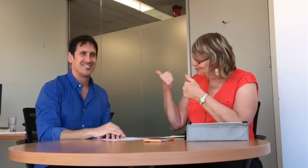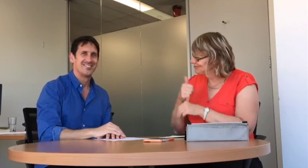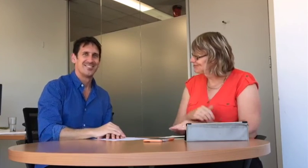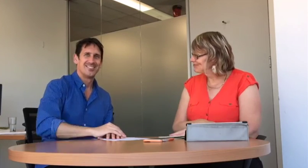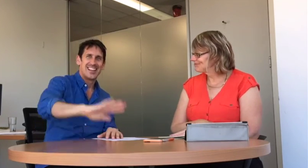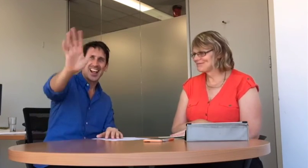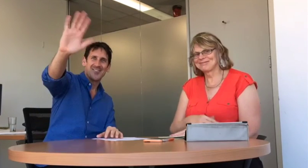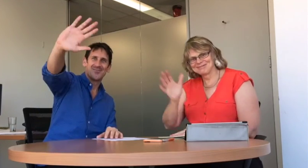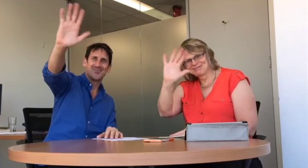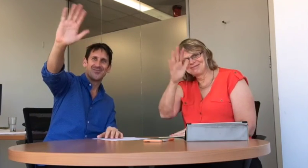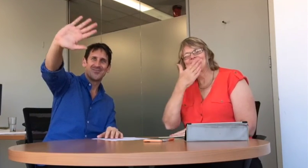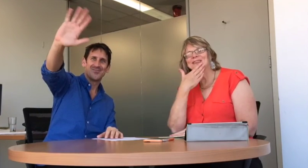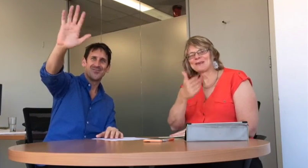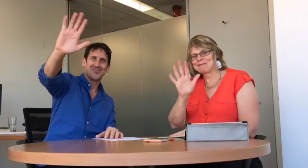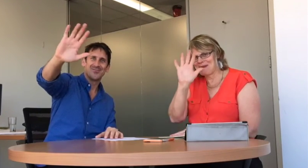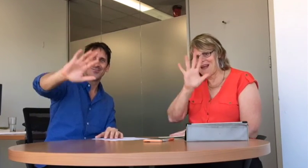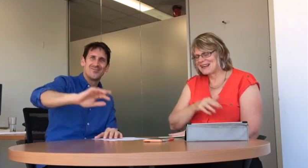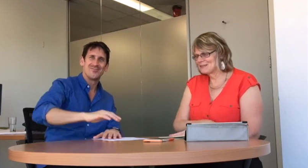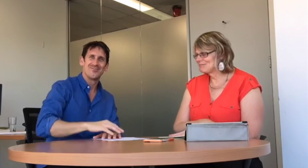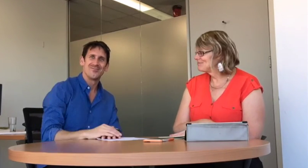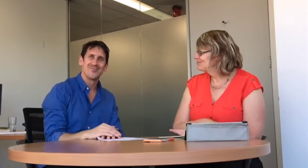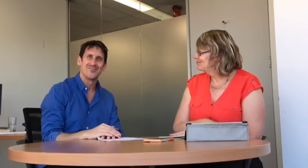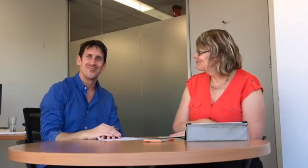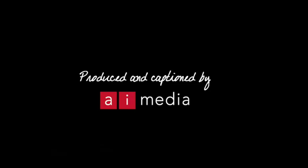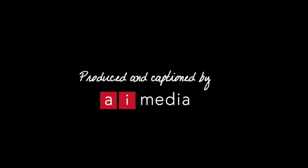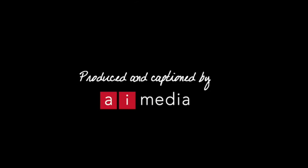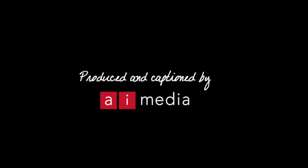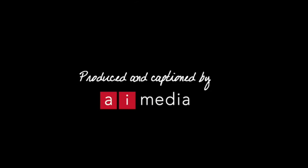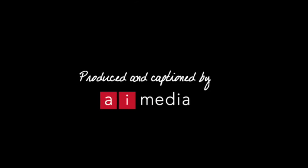Well, thanks for this opportunity. OK. Bye, everyone. Bye.